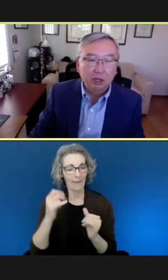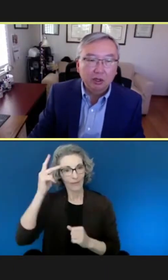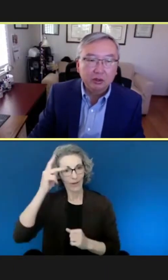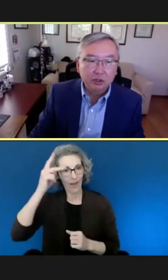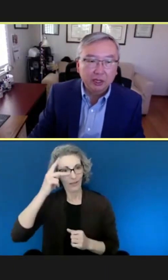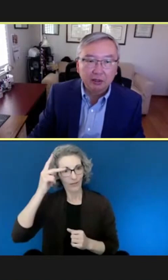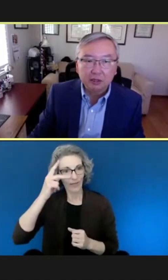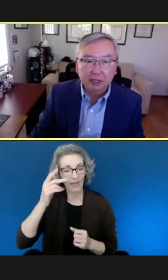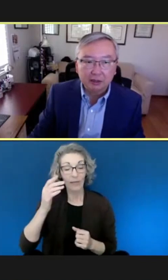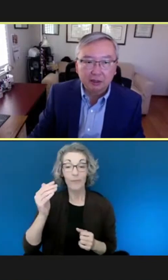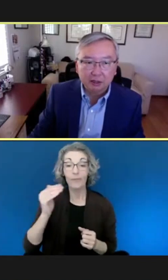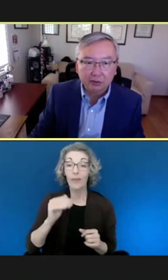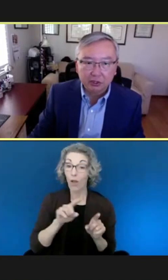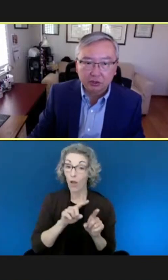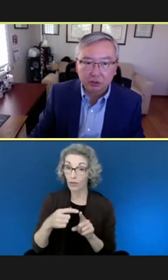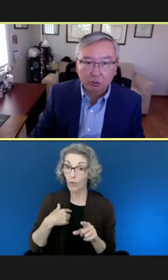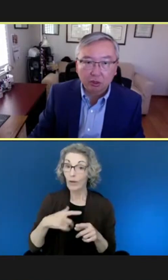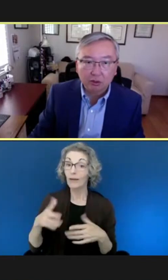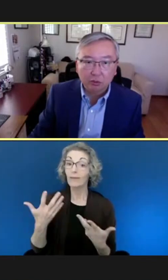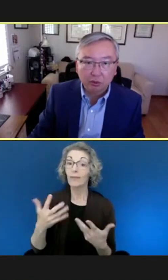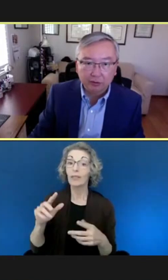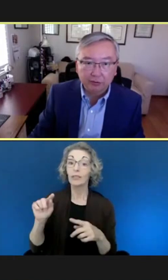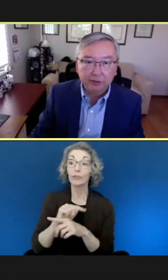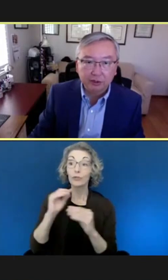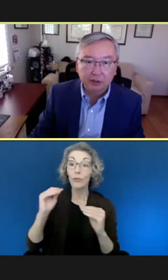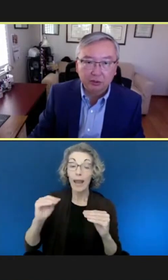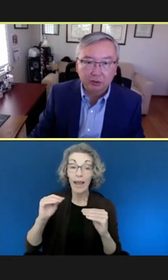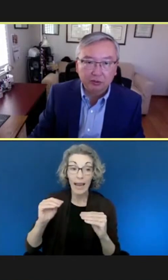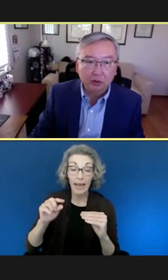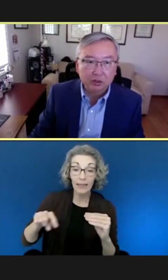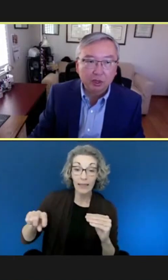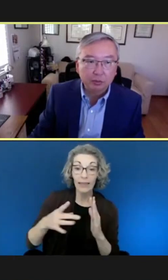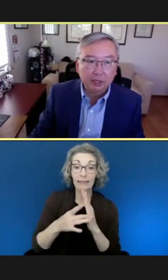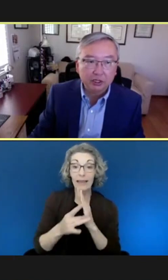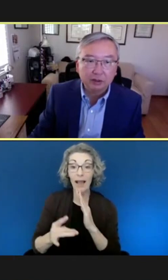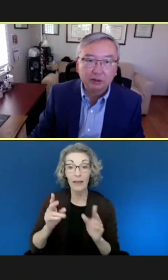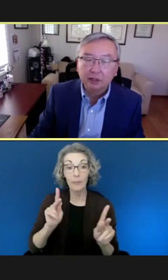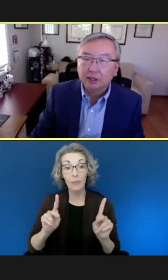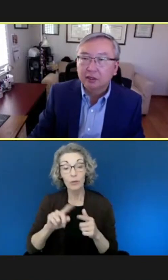We also train talented individuals to work with the neurodiverse population.